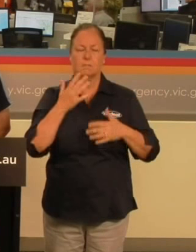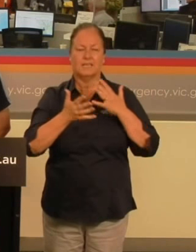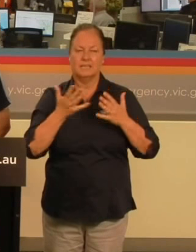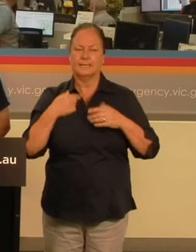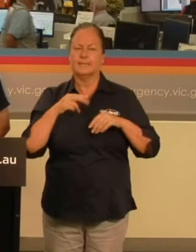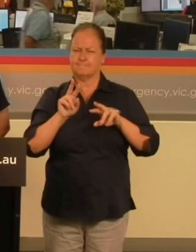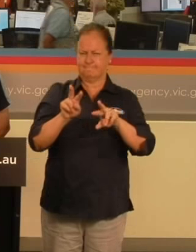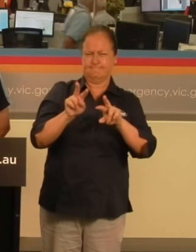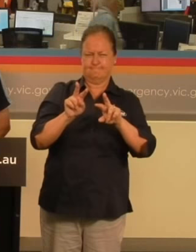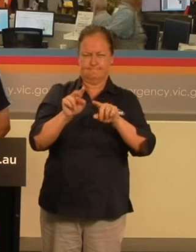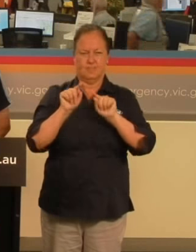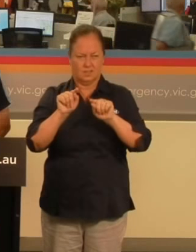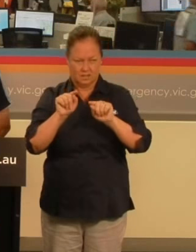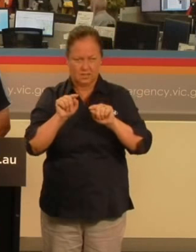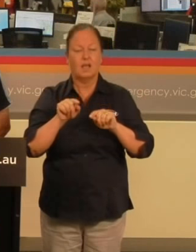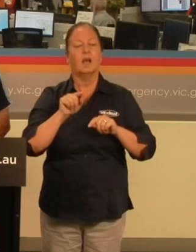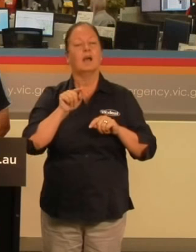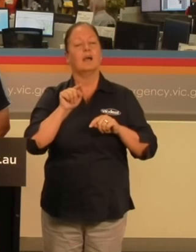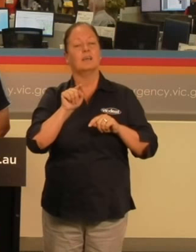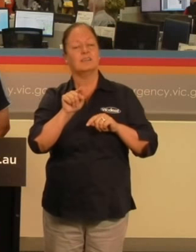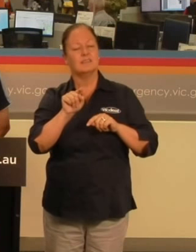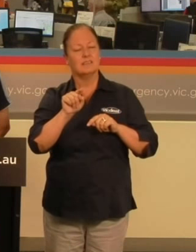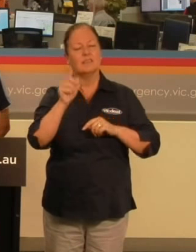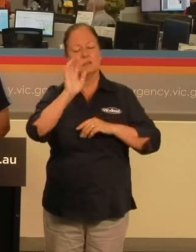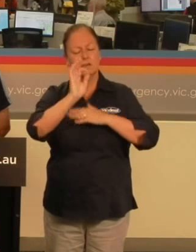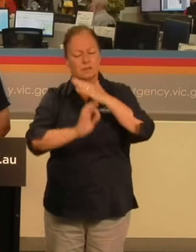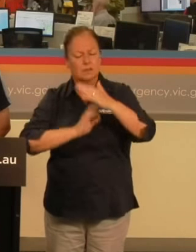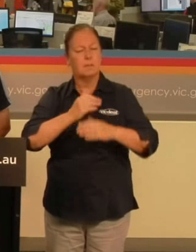then as we move towards daybreak that potential for damaging wind gusts starts